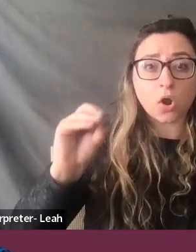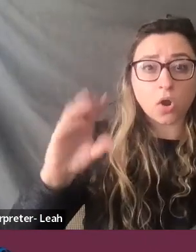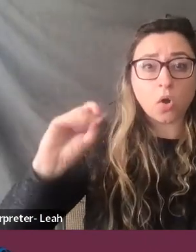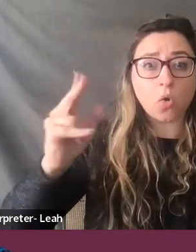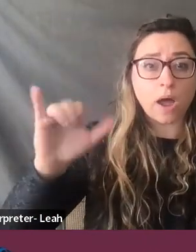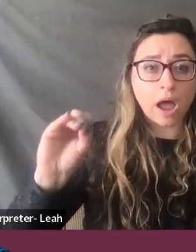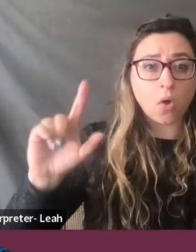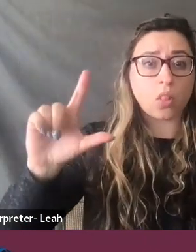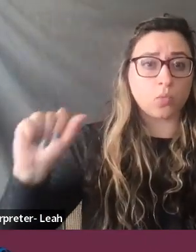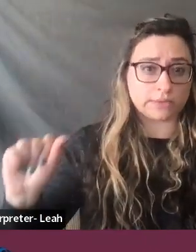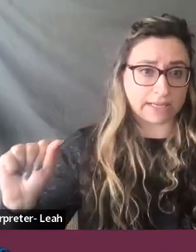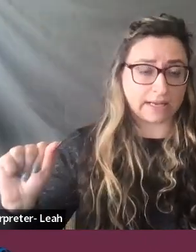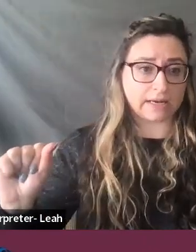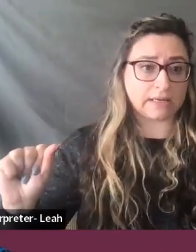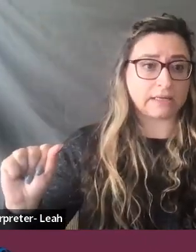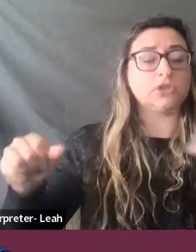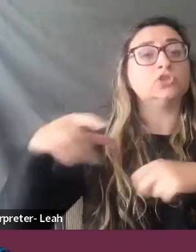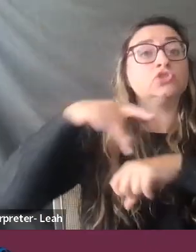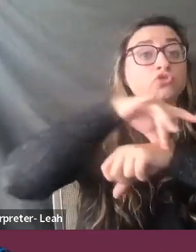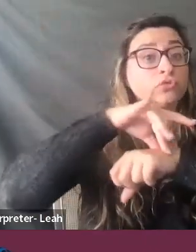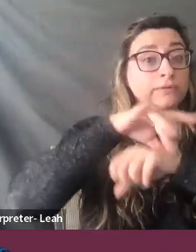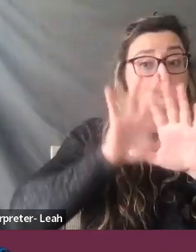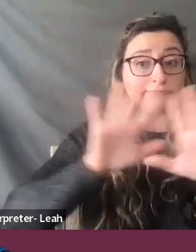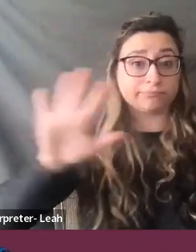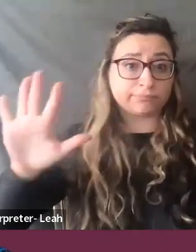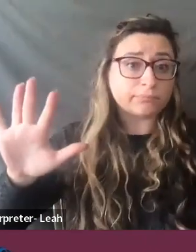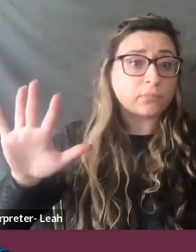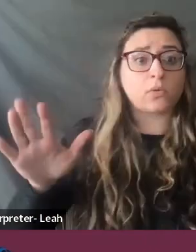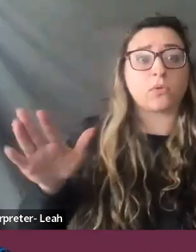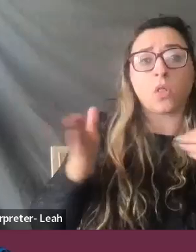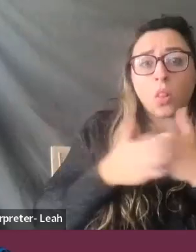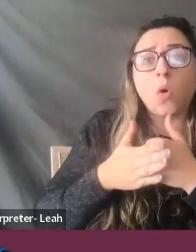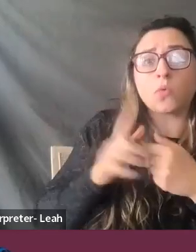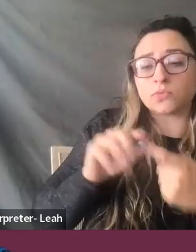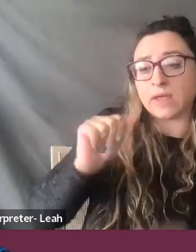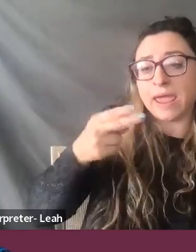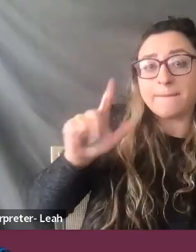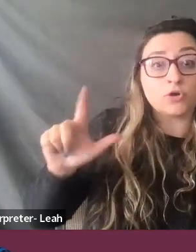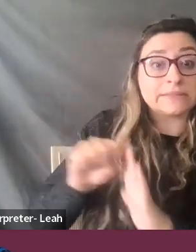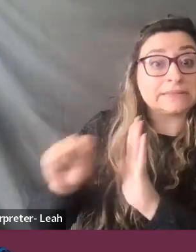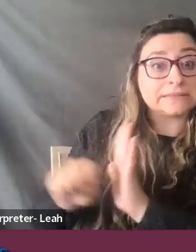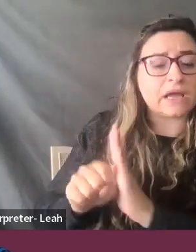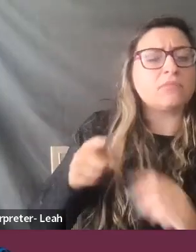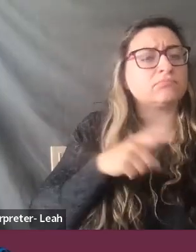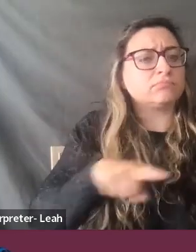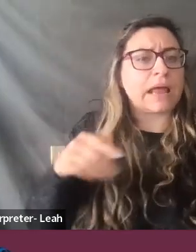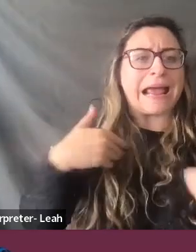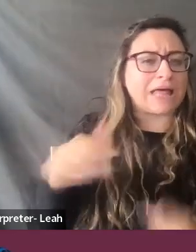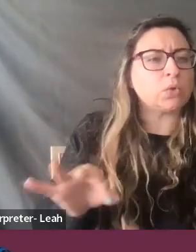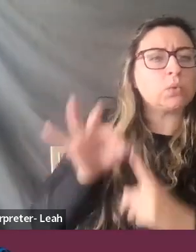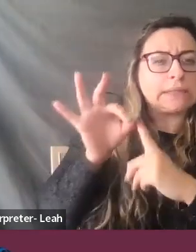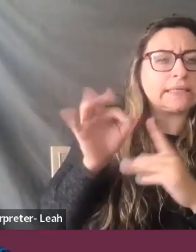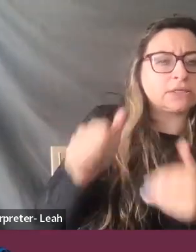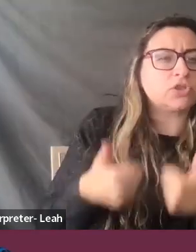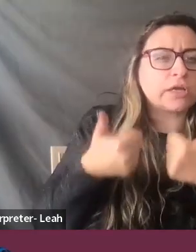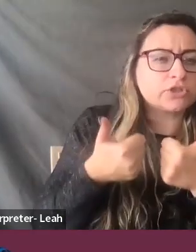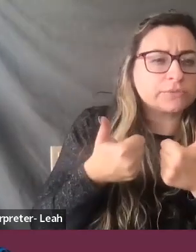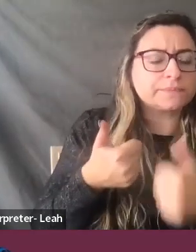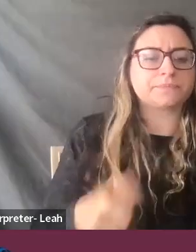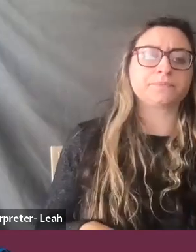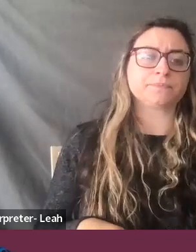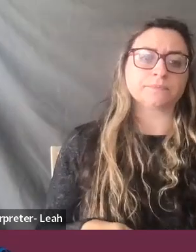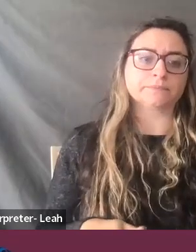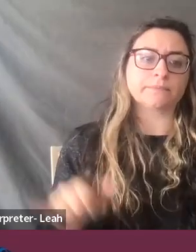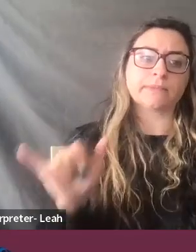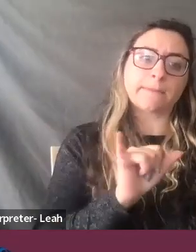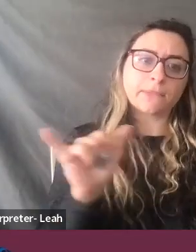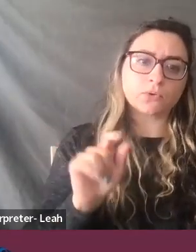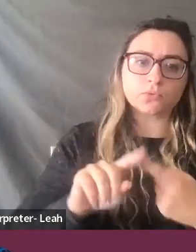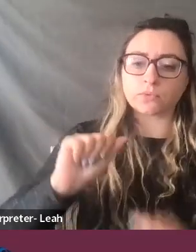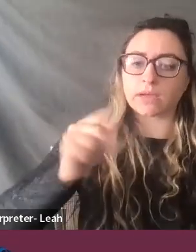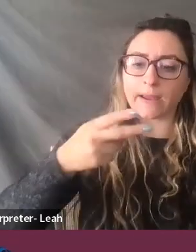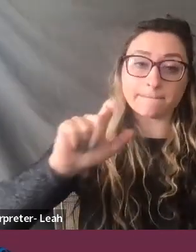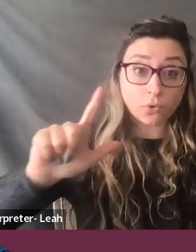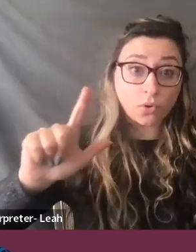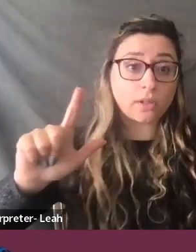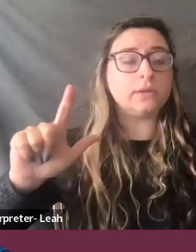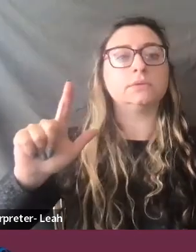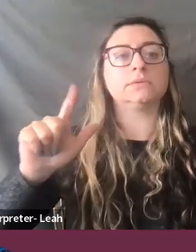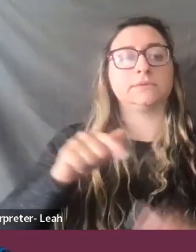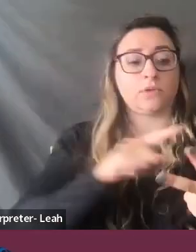So we wanted to make sure that we included a vast diversity of demographics in our work.